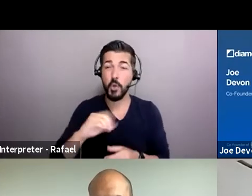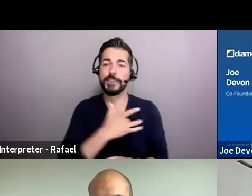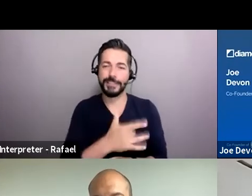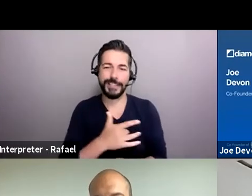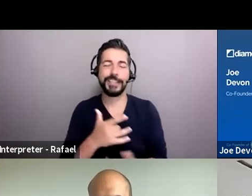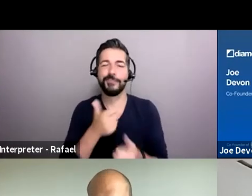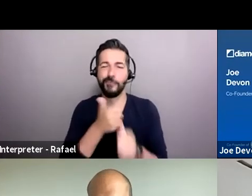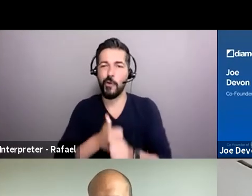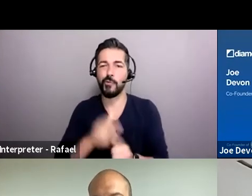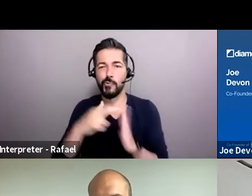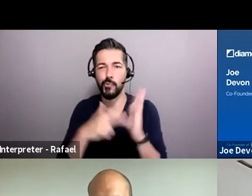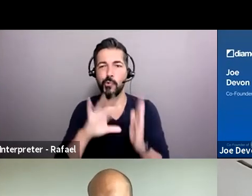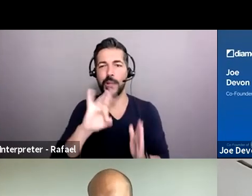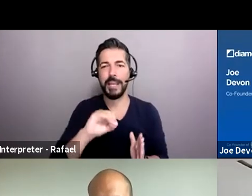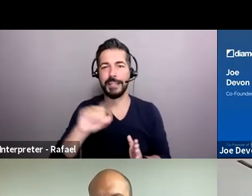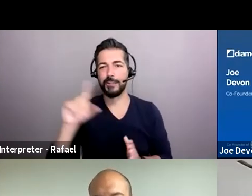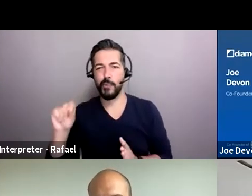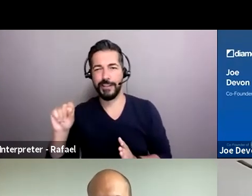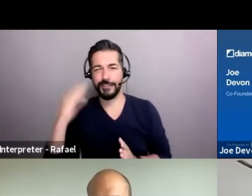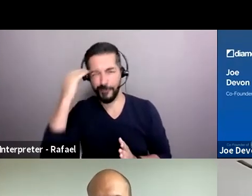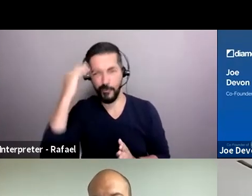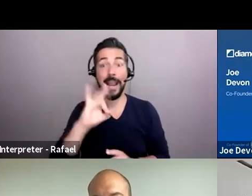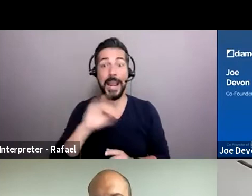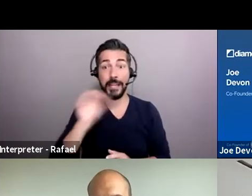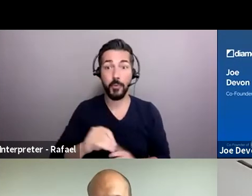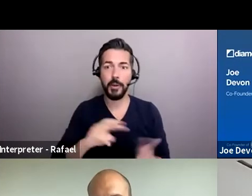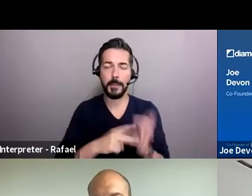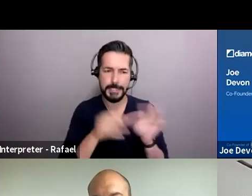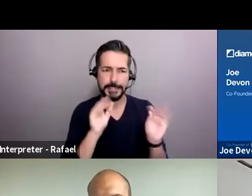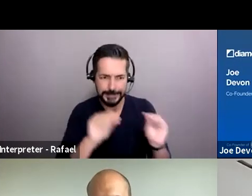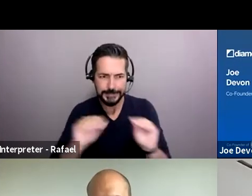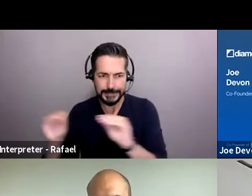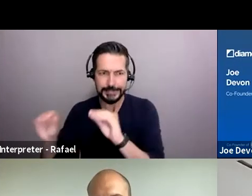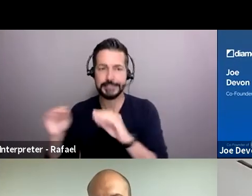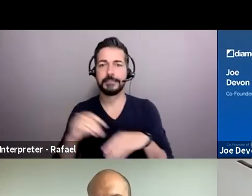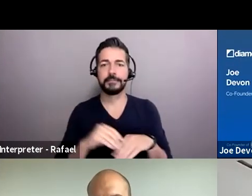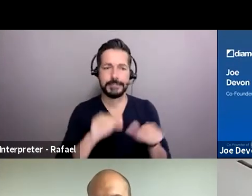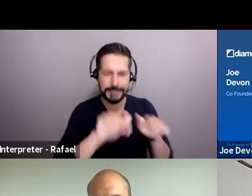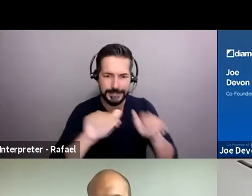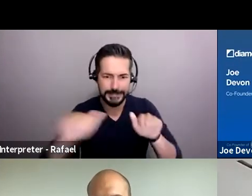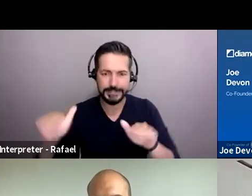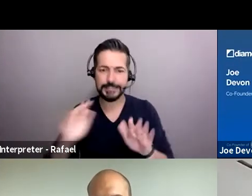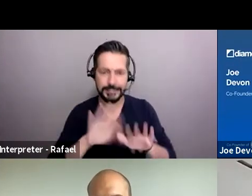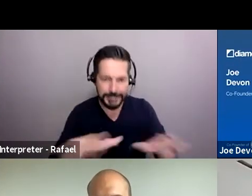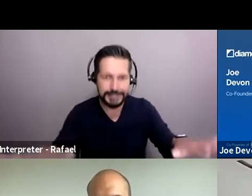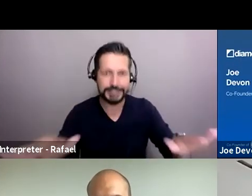on just just evangelizing and spreading the word versus really doing the part.